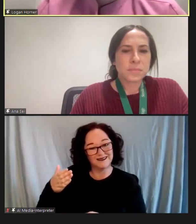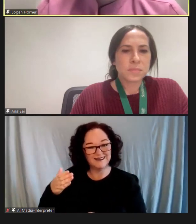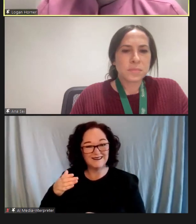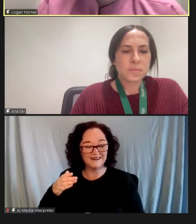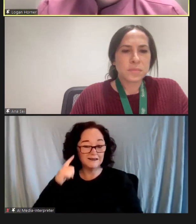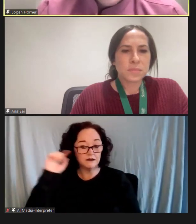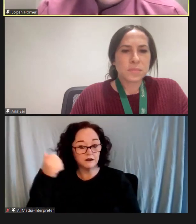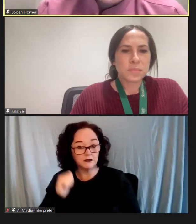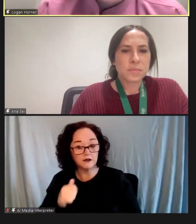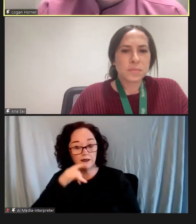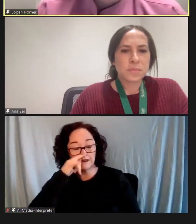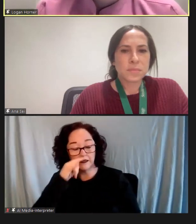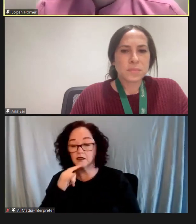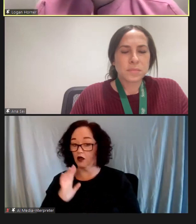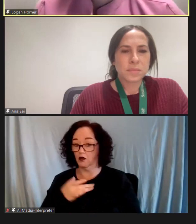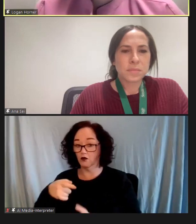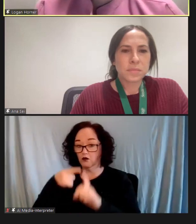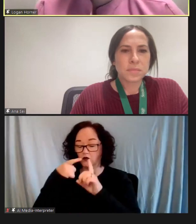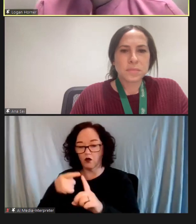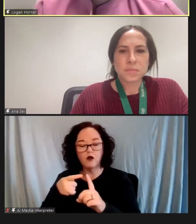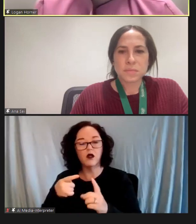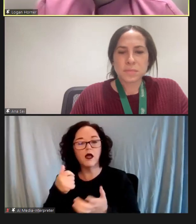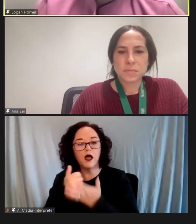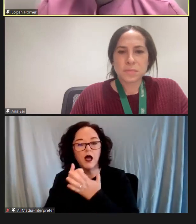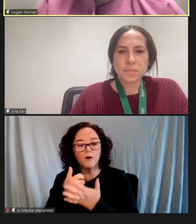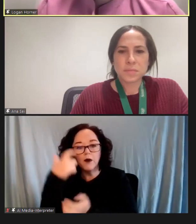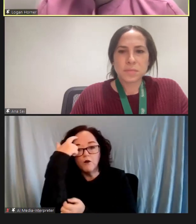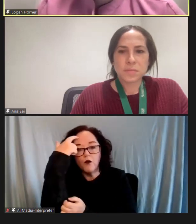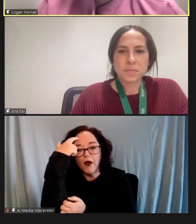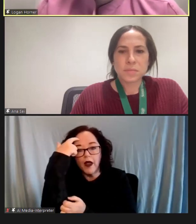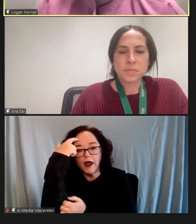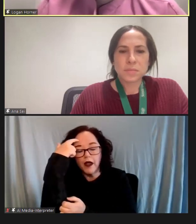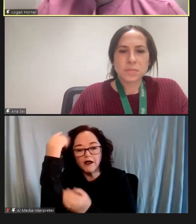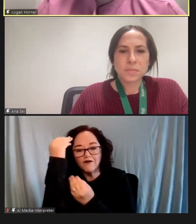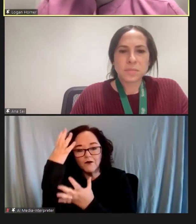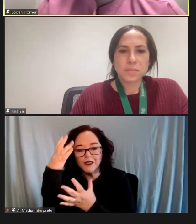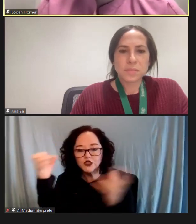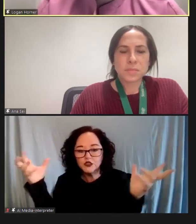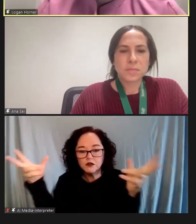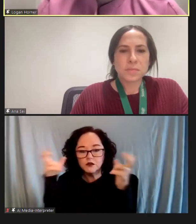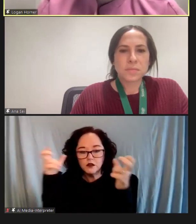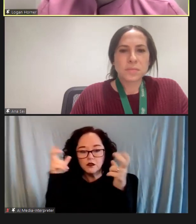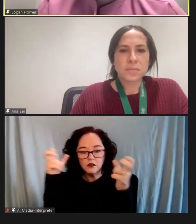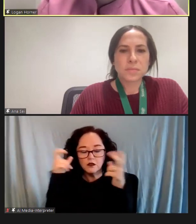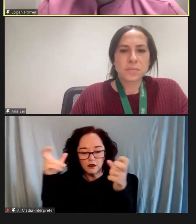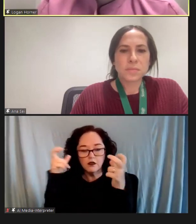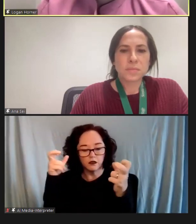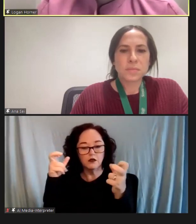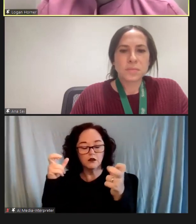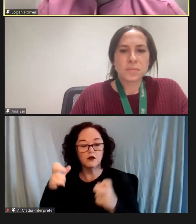that brain information from both ears